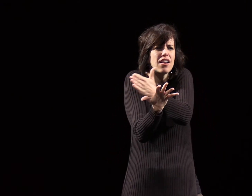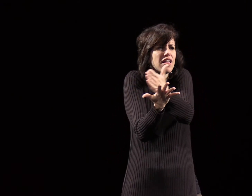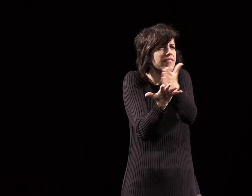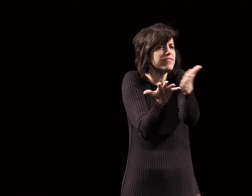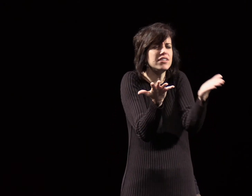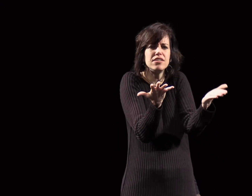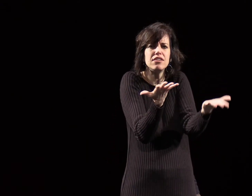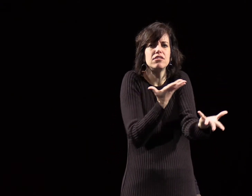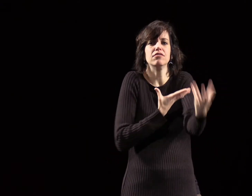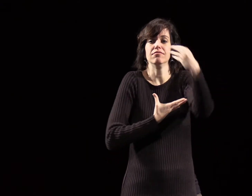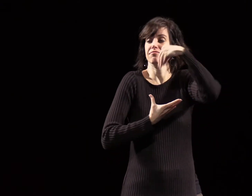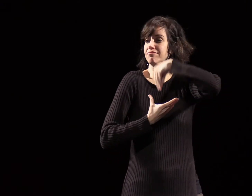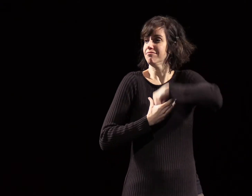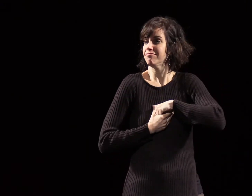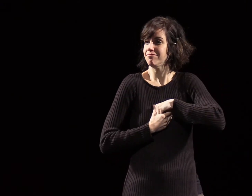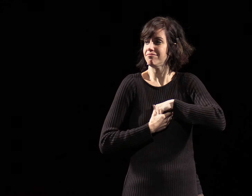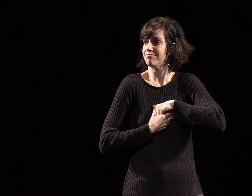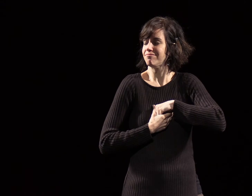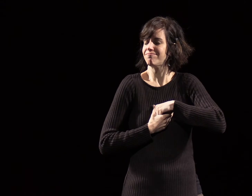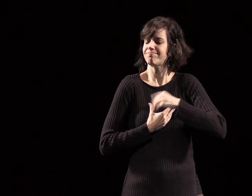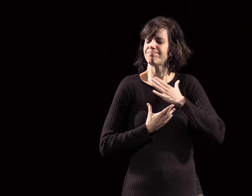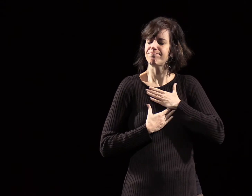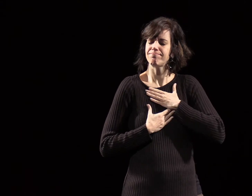All of those things make me who I am.